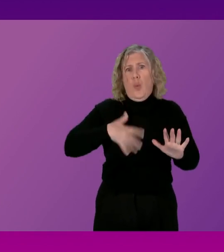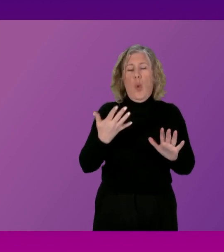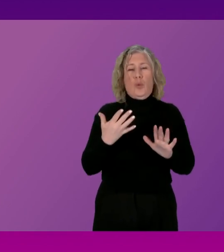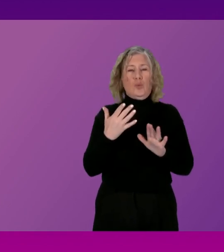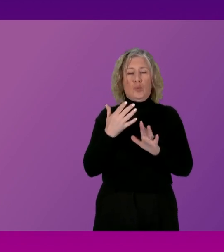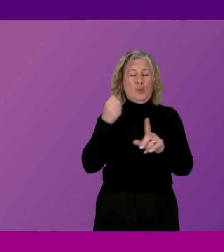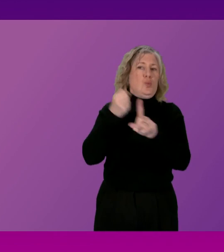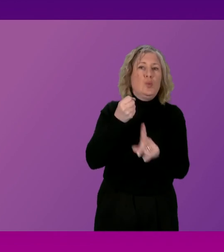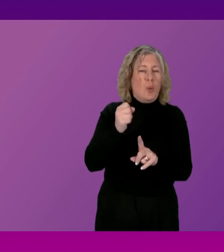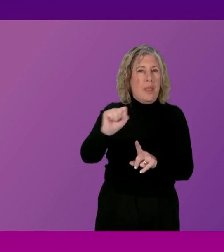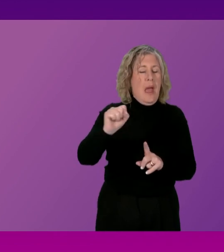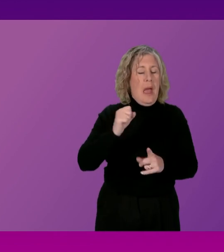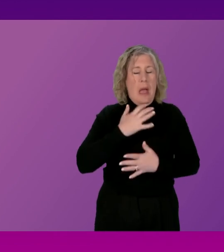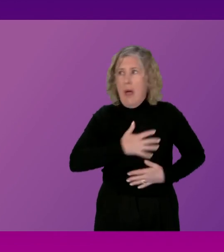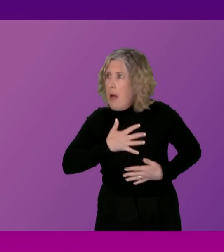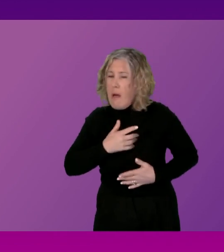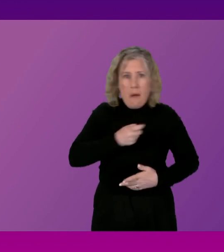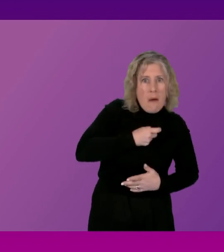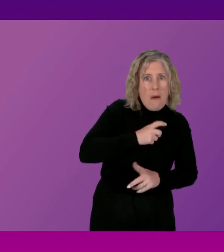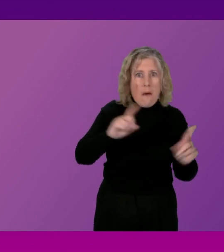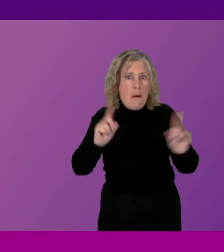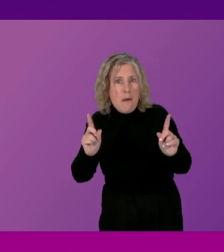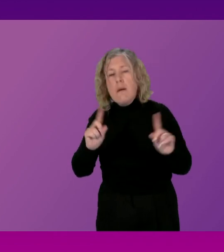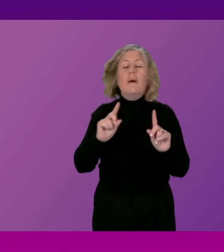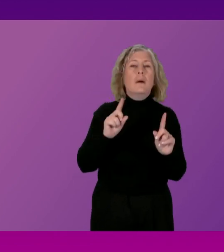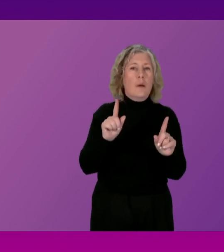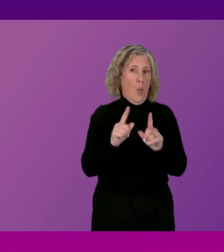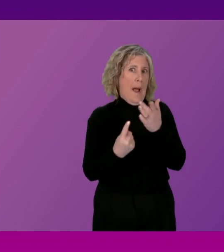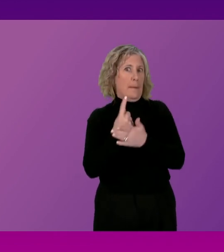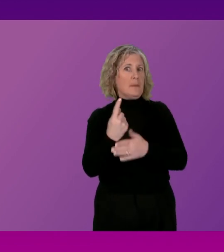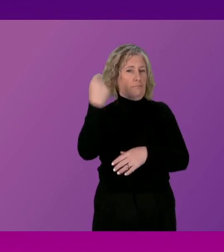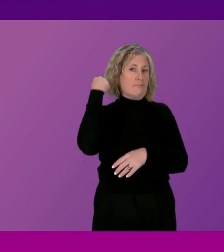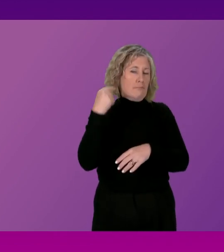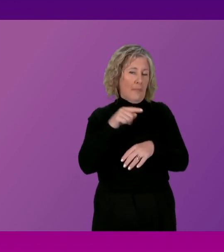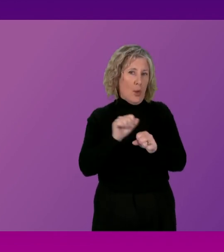that they clearly felt as a result of what was said at the Covid inquiry last week.